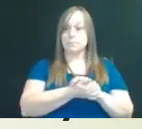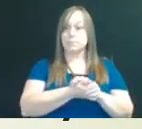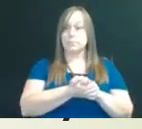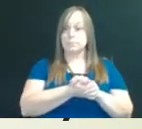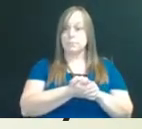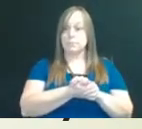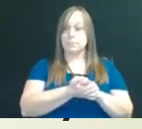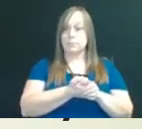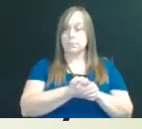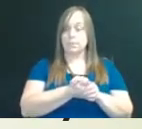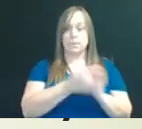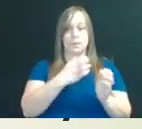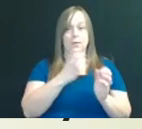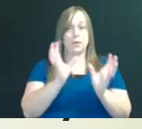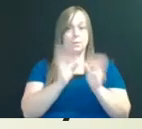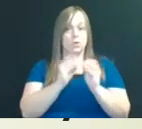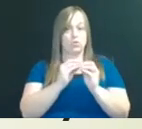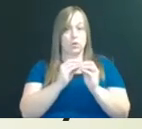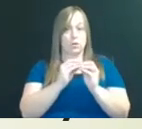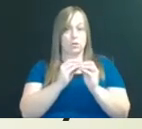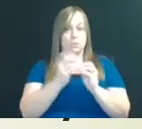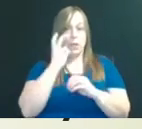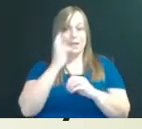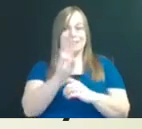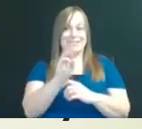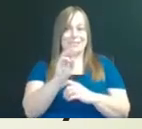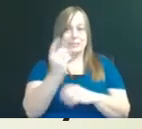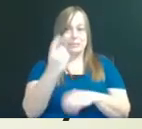And with the Commission for the Blind, you have a 60 day window of time to apply for it.